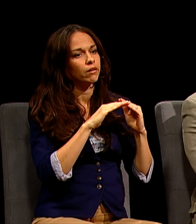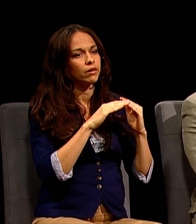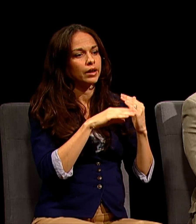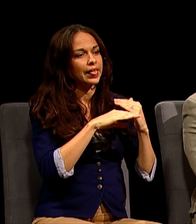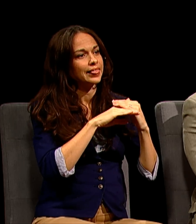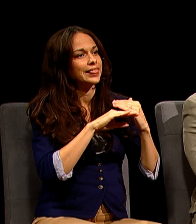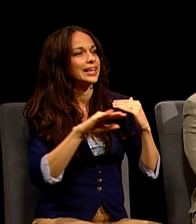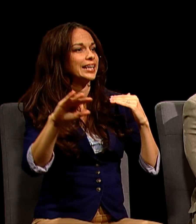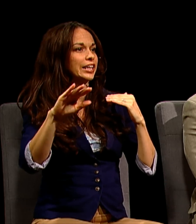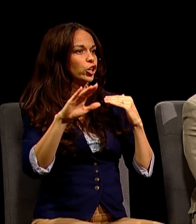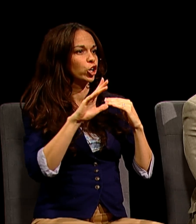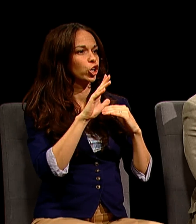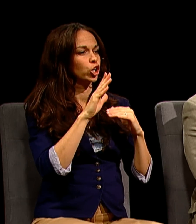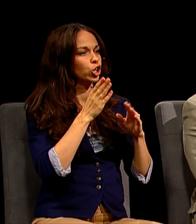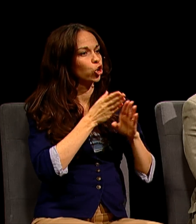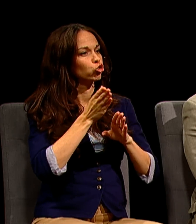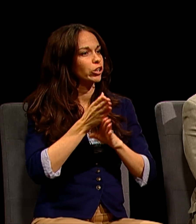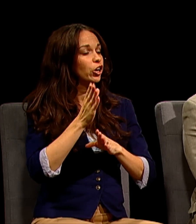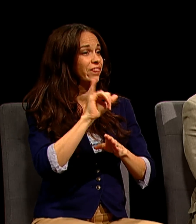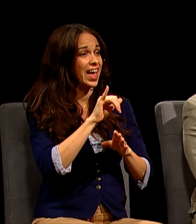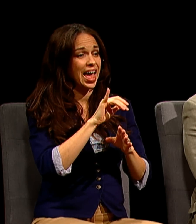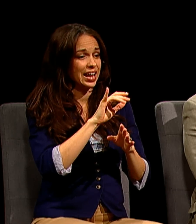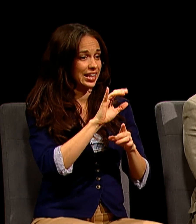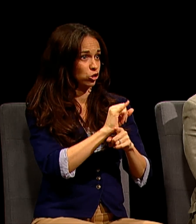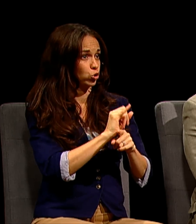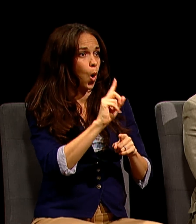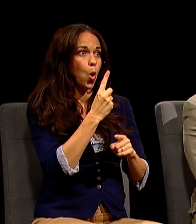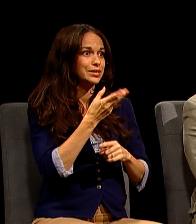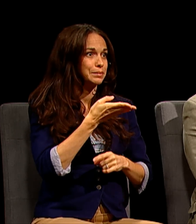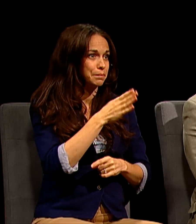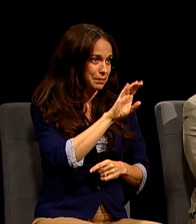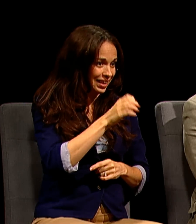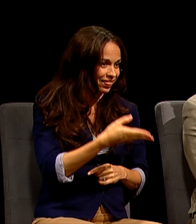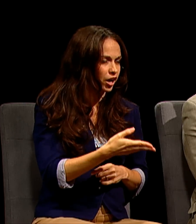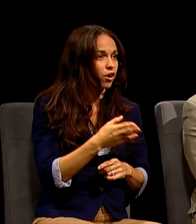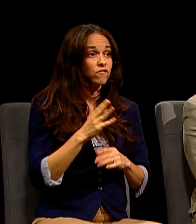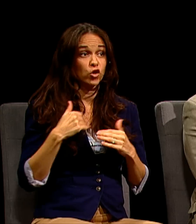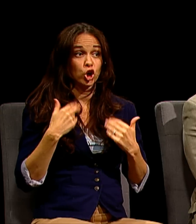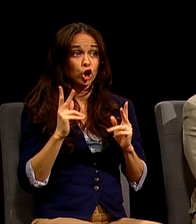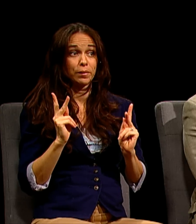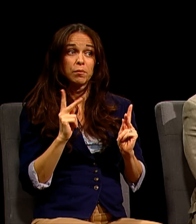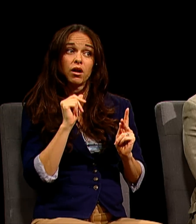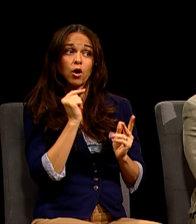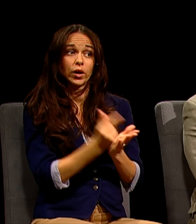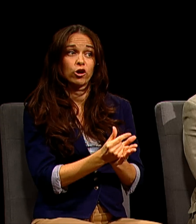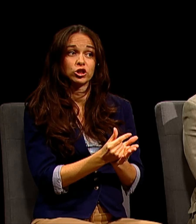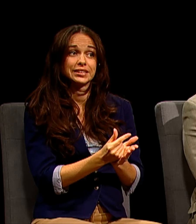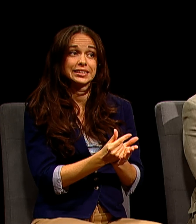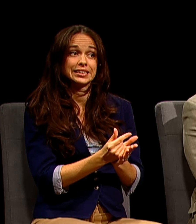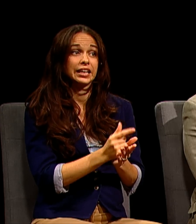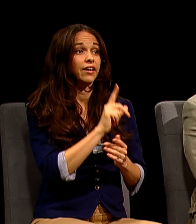industry would always be there. Younger people, there is not that guarantee, as a matter of fact, if you're 20 years old there is pretty much